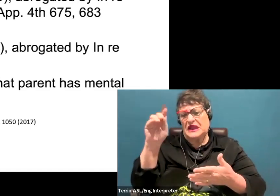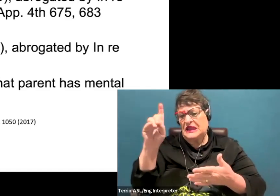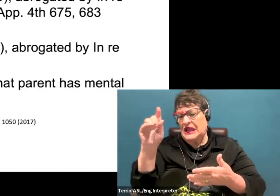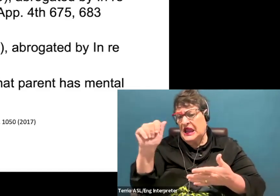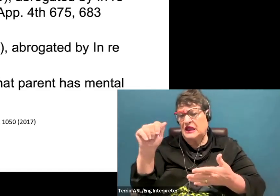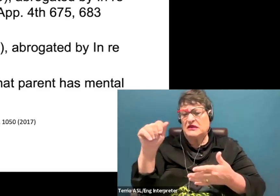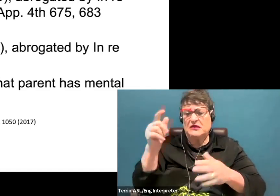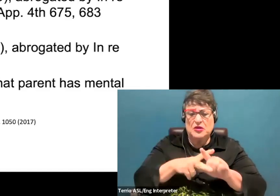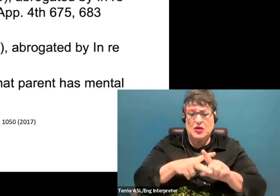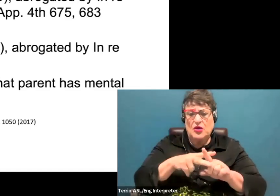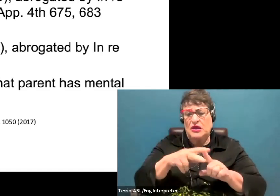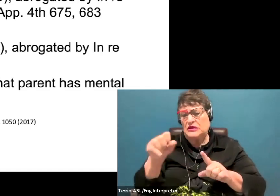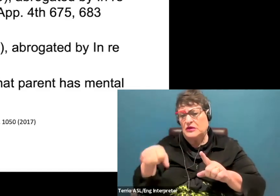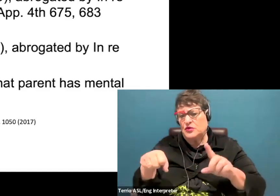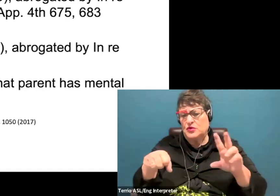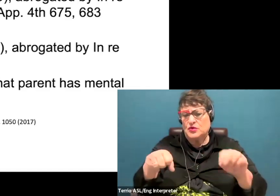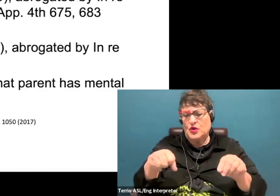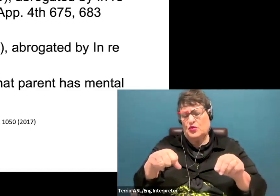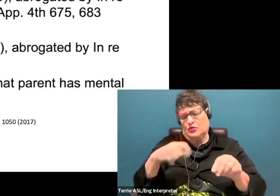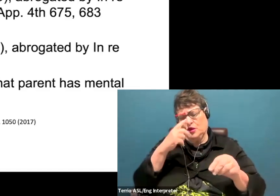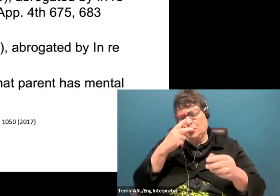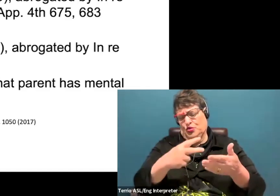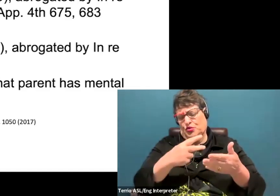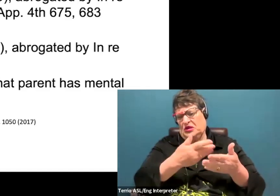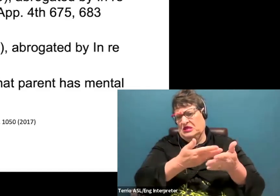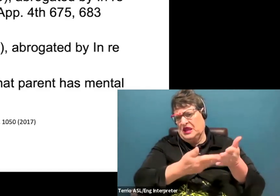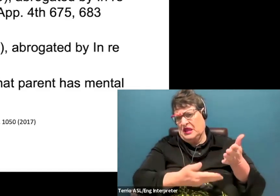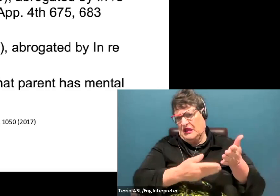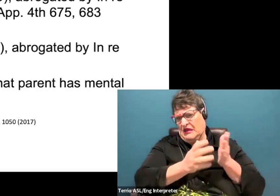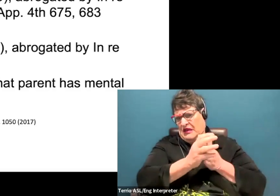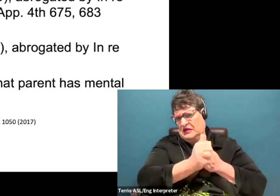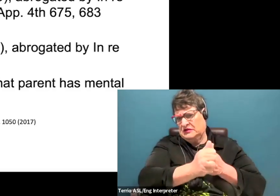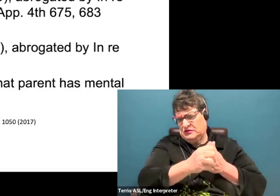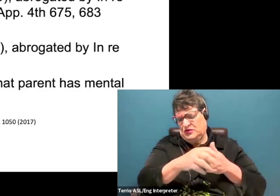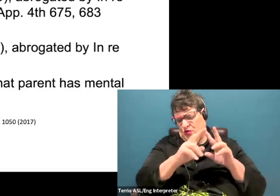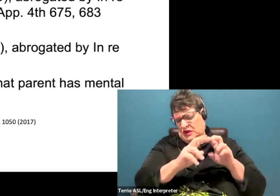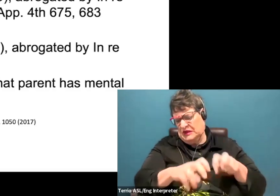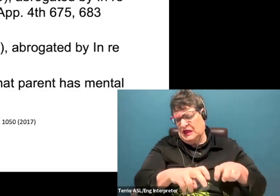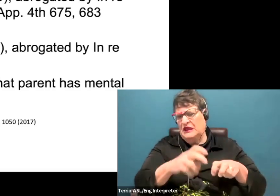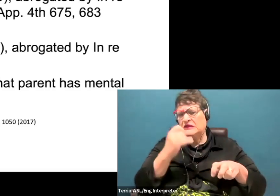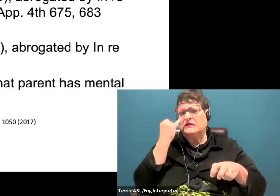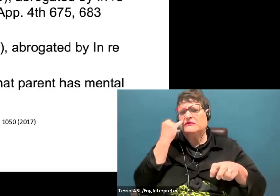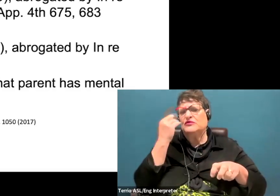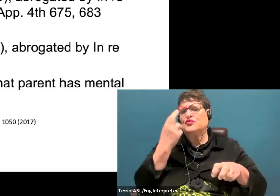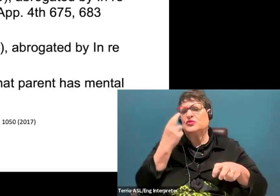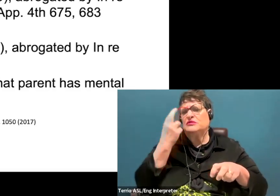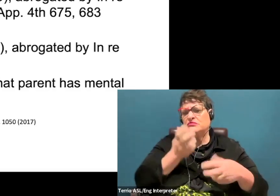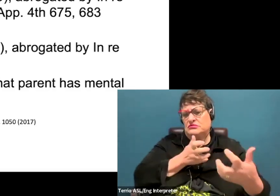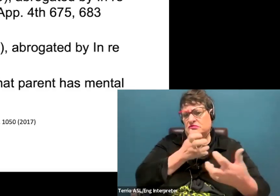you can at least look at that guidance to help you assess whether something is a reasonable accommodation, to help you assess whether you're